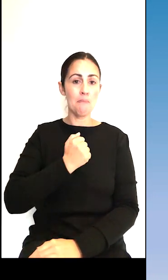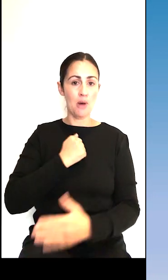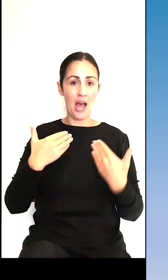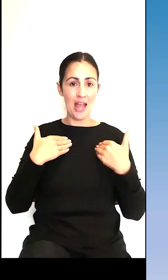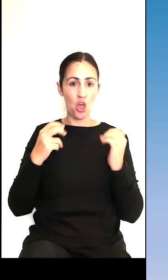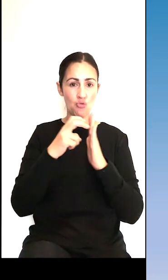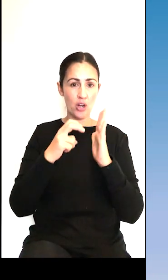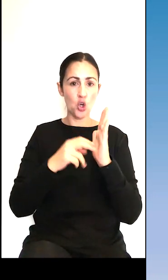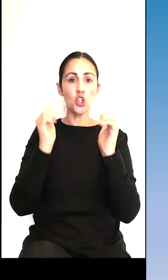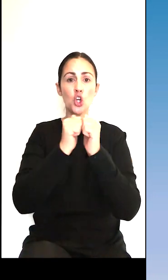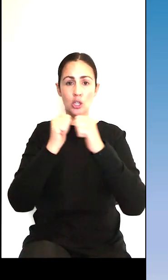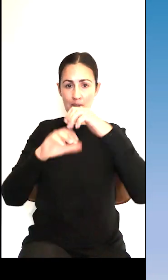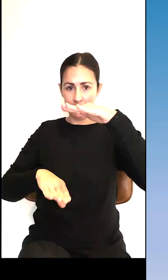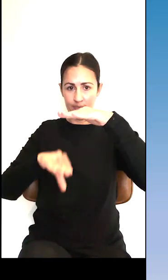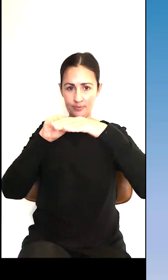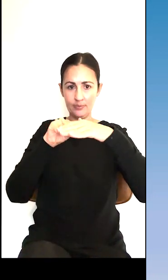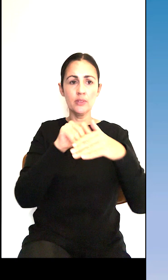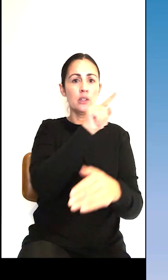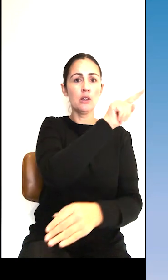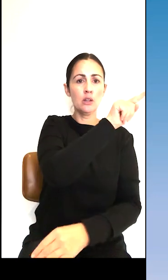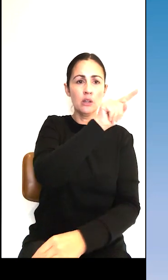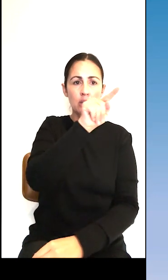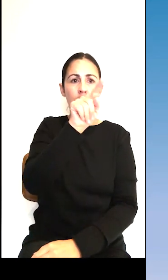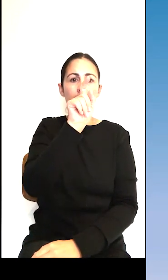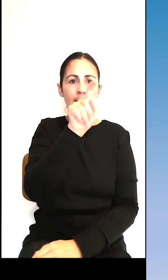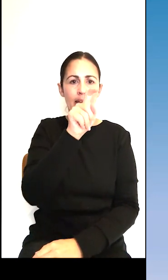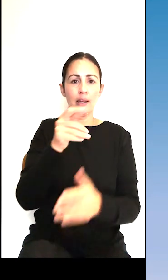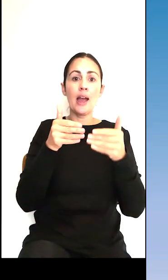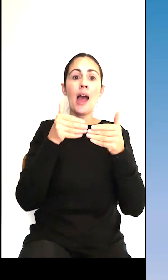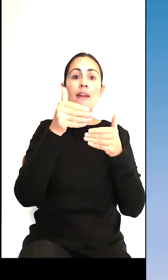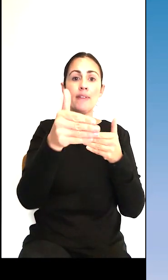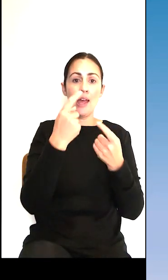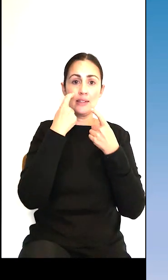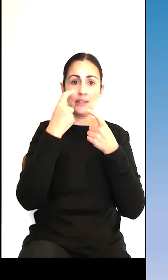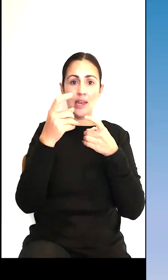you select the advance care planning section, which is the one that I highlighted in the slide. And you can